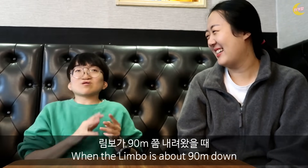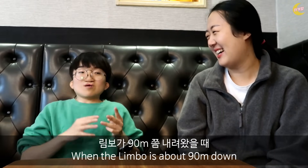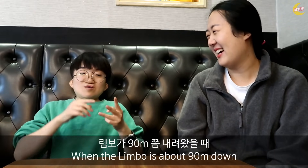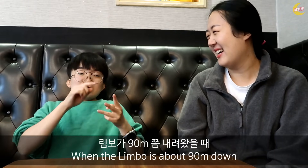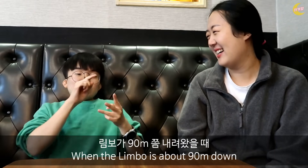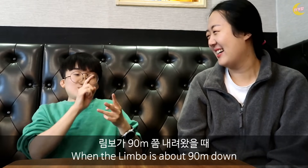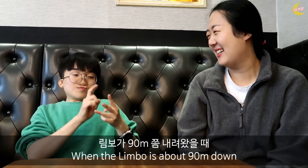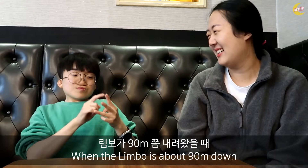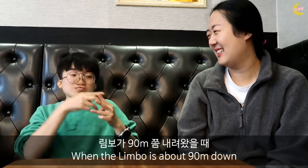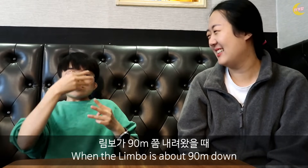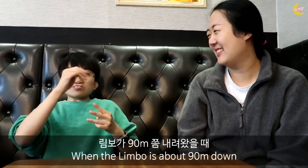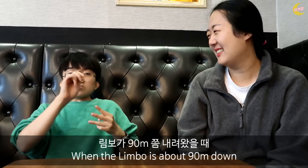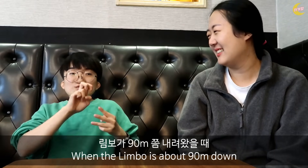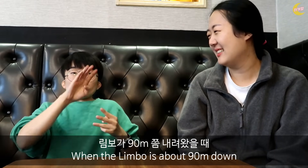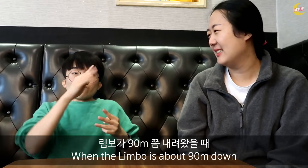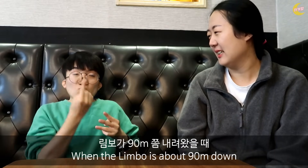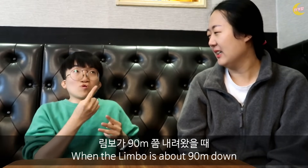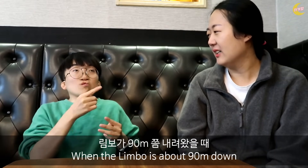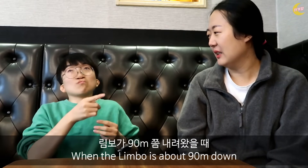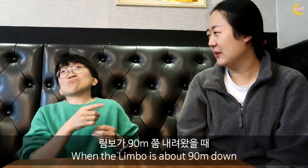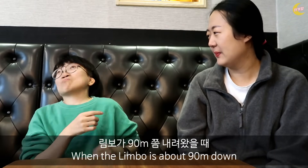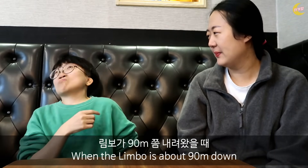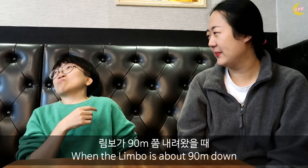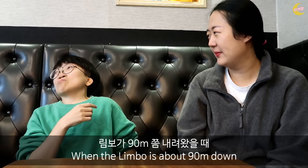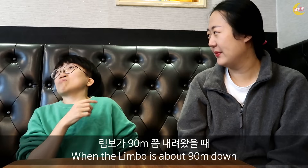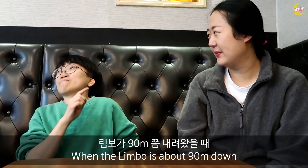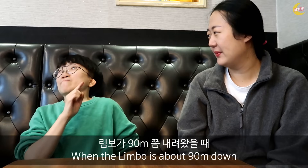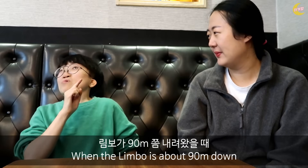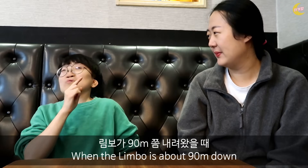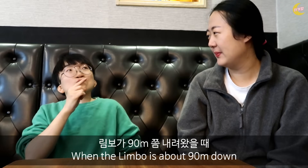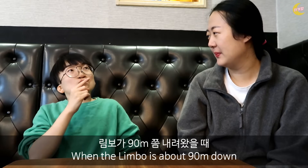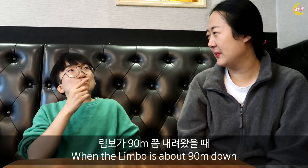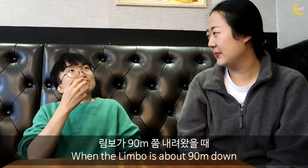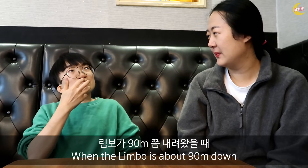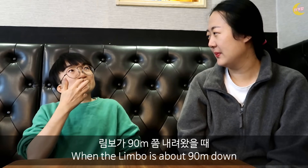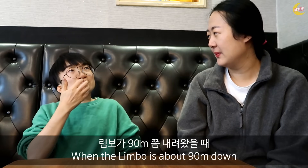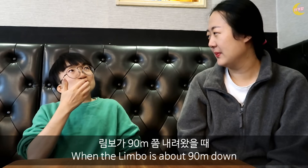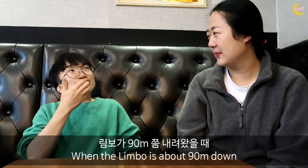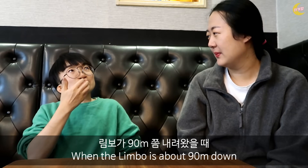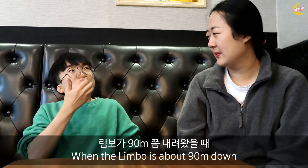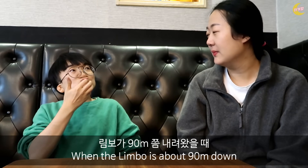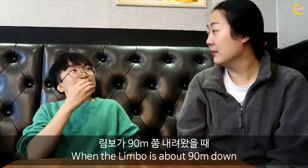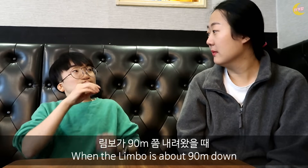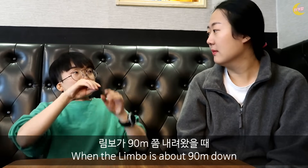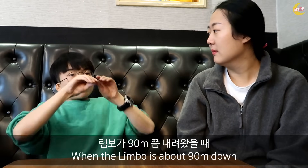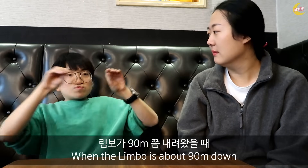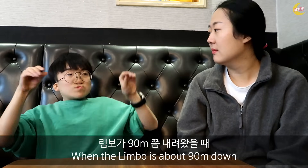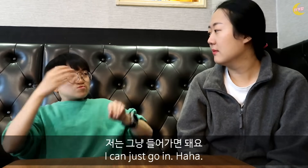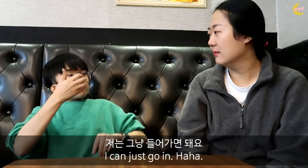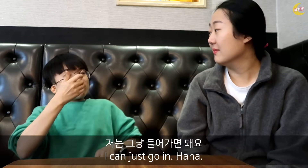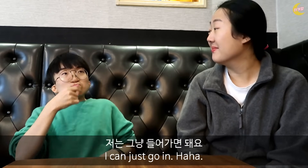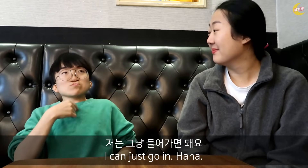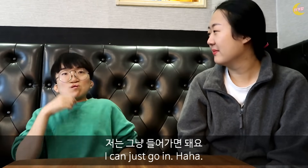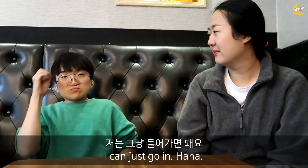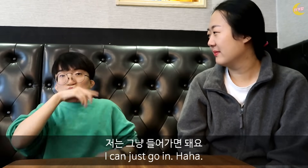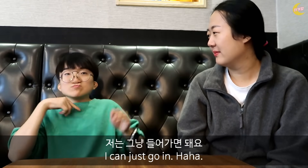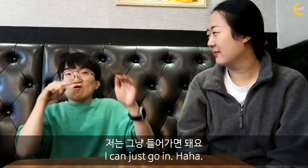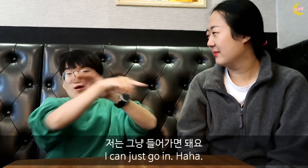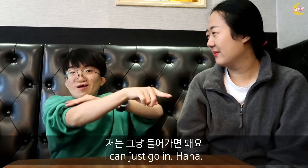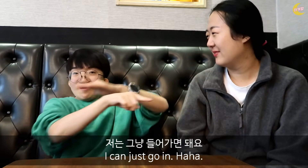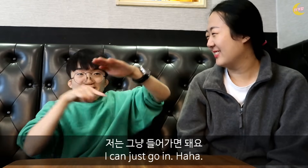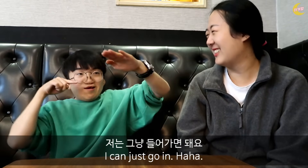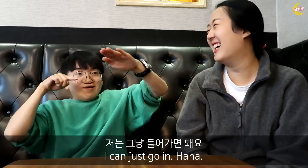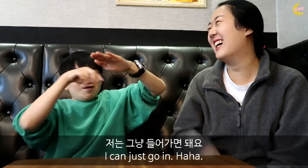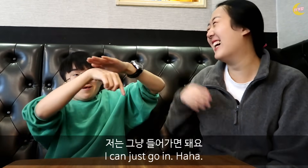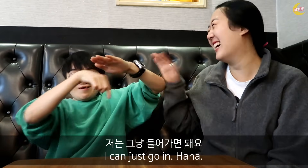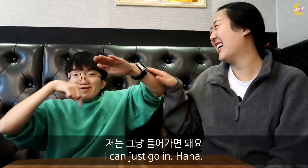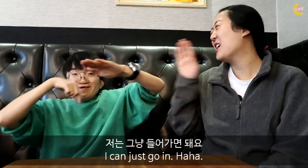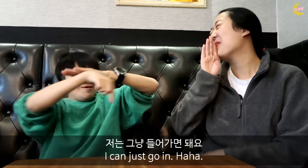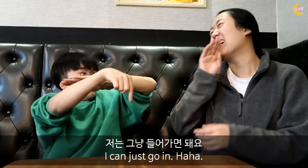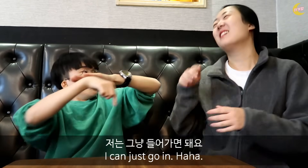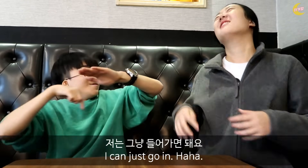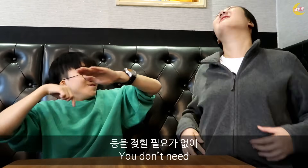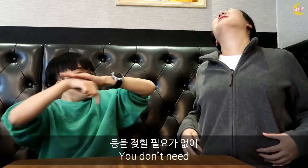When the Limbo is about 90m down I can just go in. Haha.